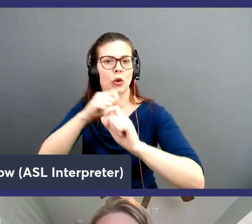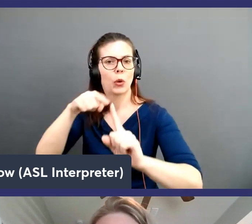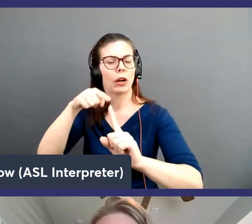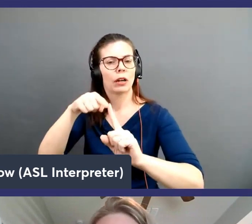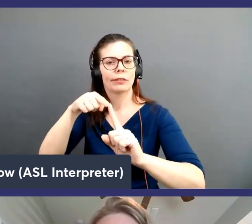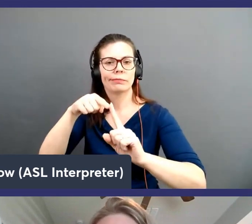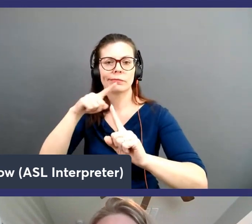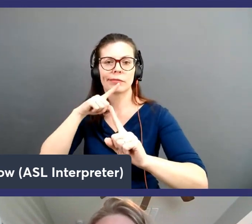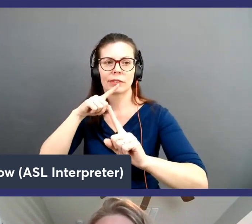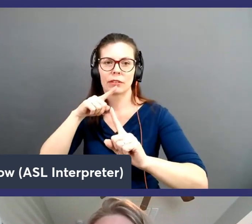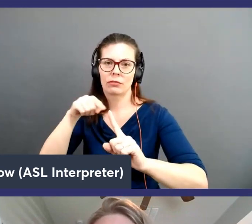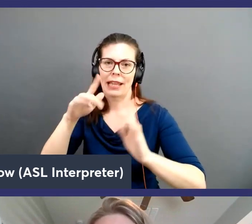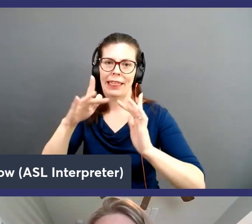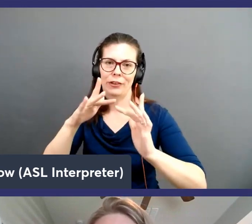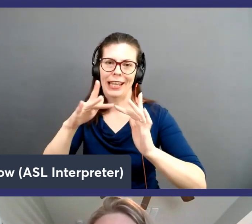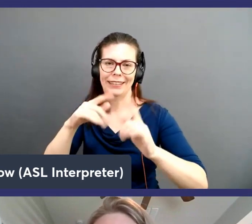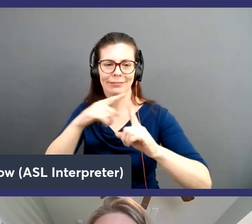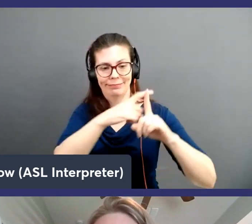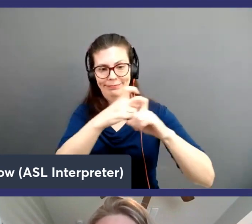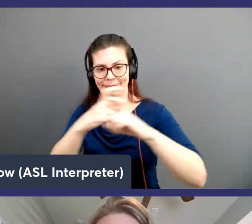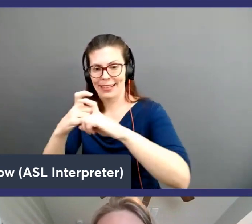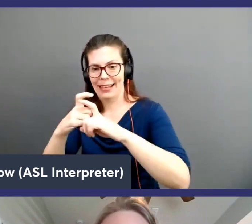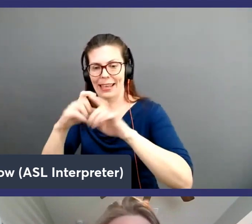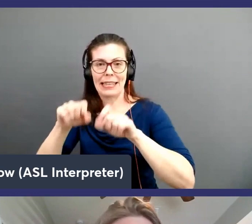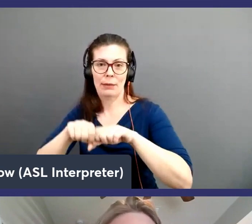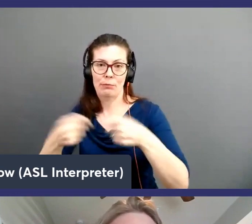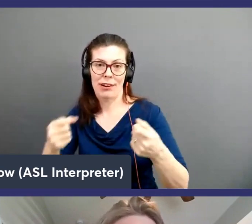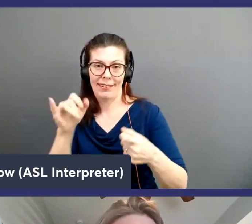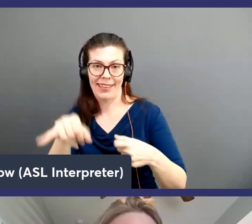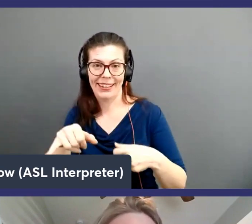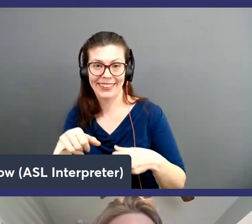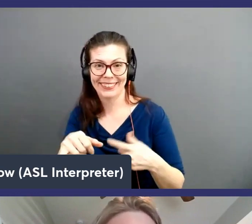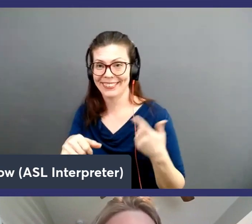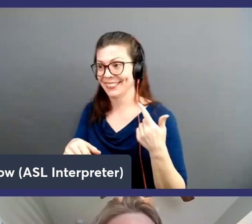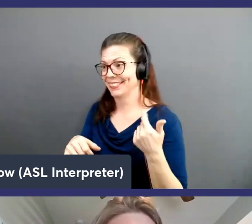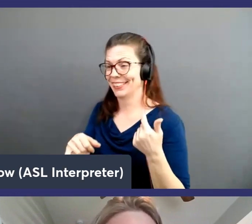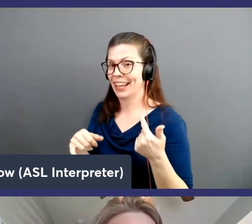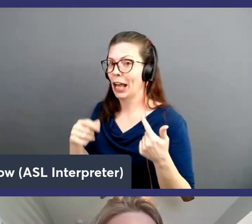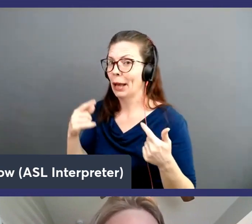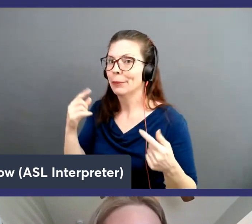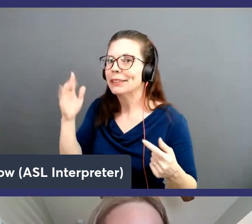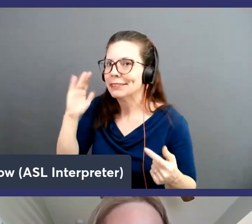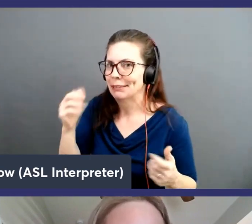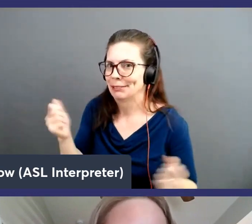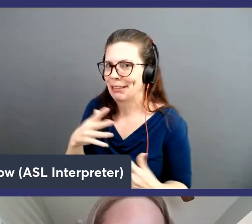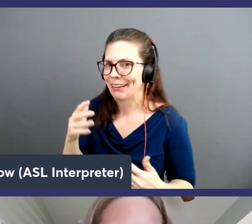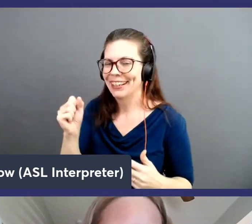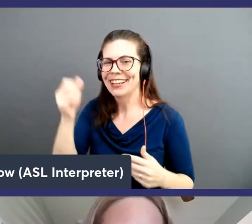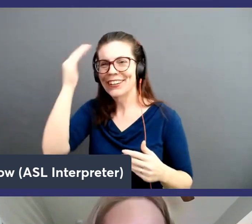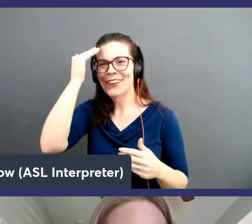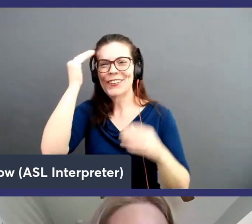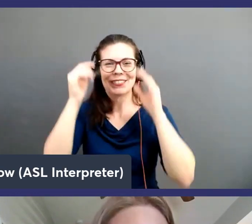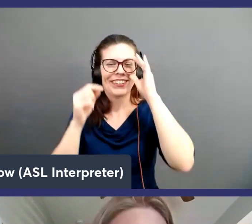the entire internet. And that sounds really scary, but rest assured,